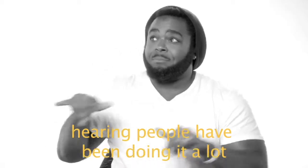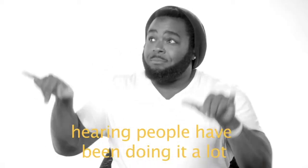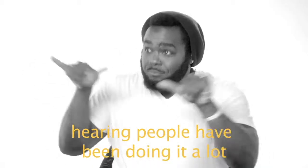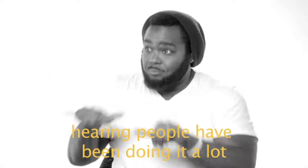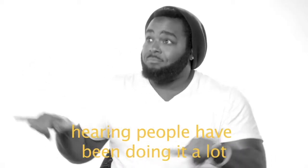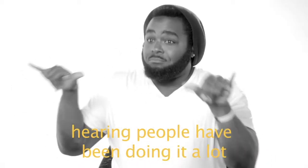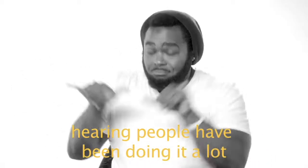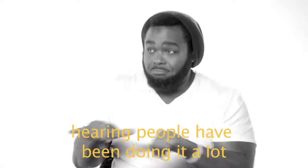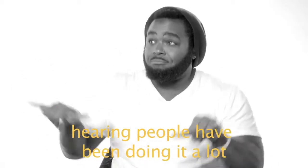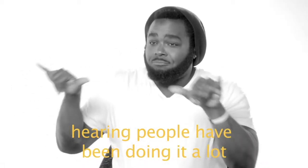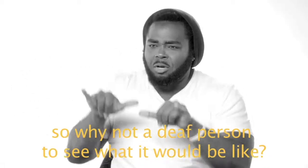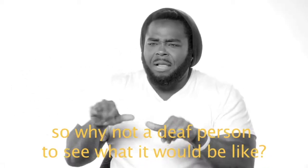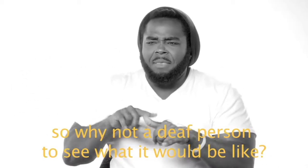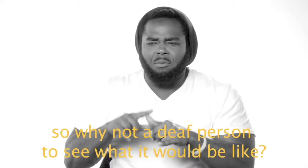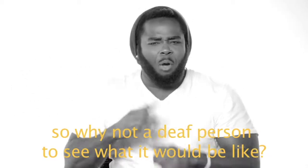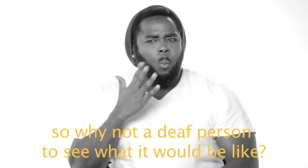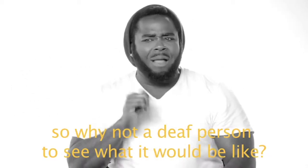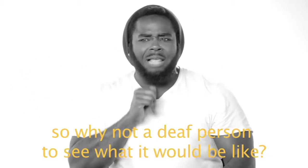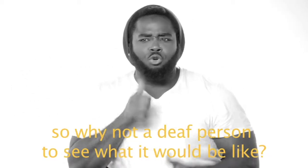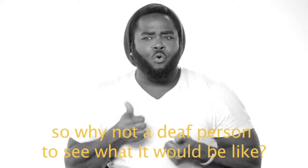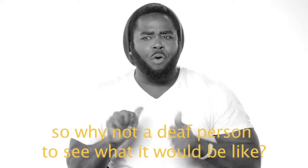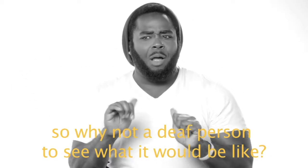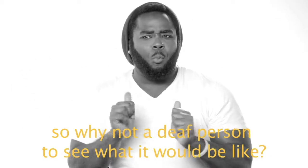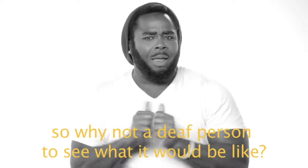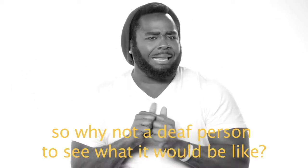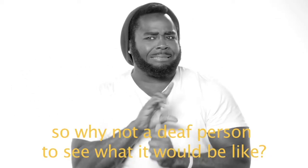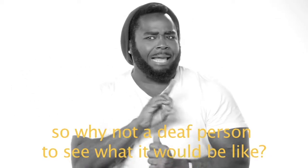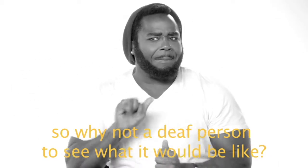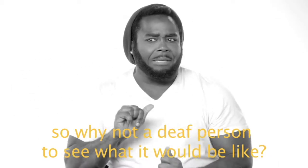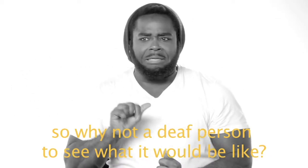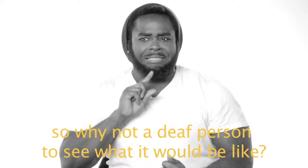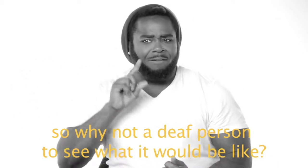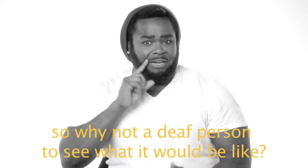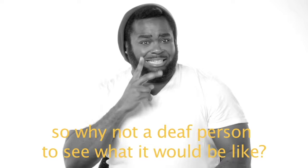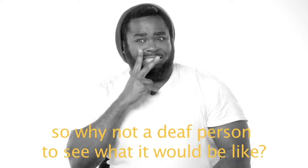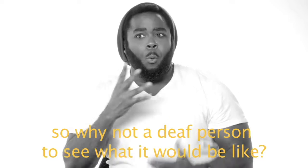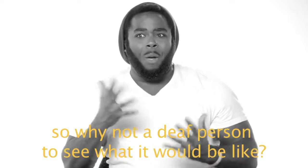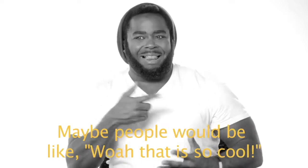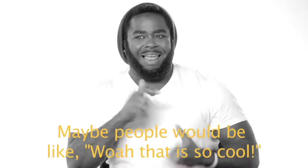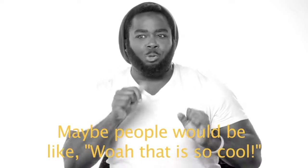doing it a lot so why not a deaf person